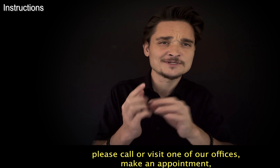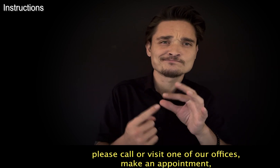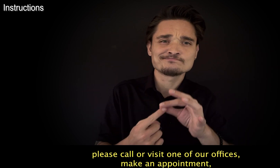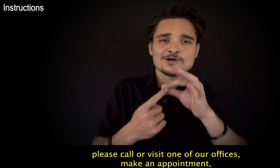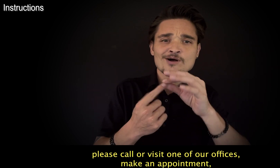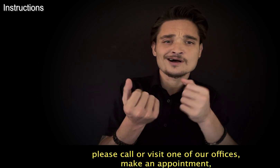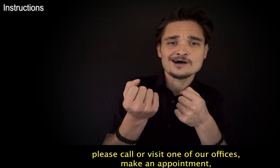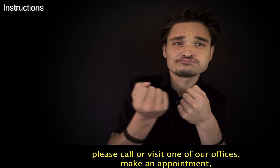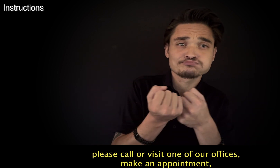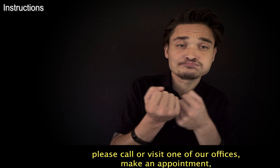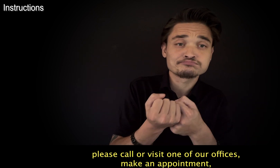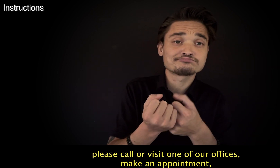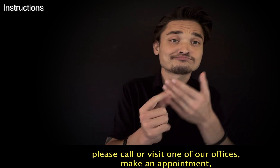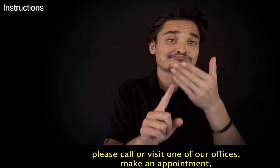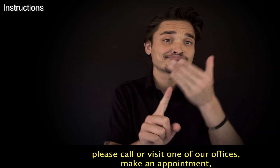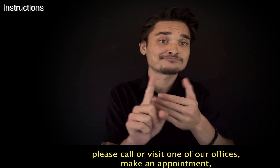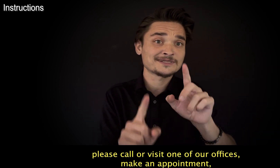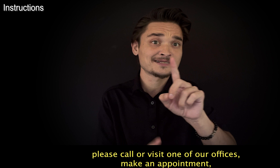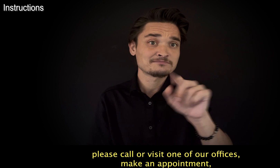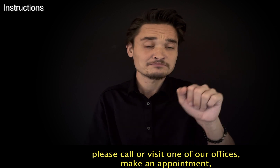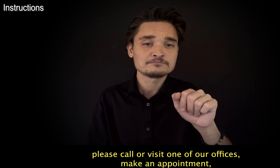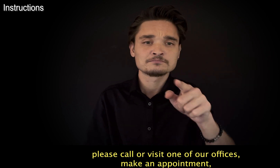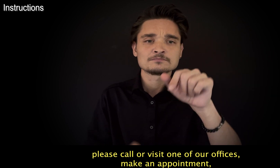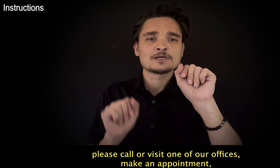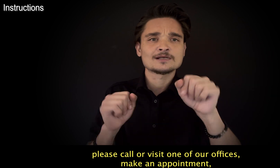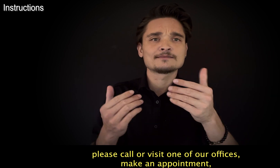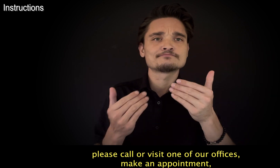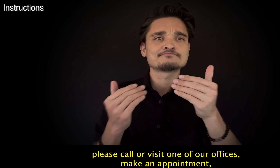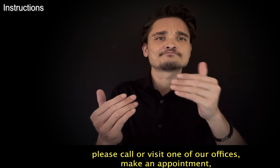please call or visit one of our offices, make an appointment,